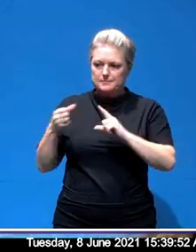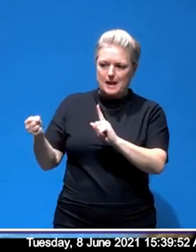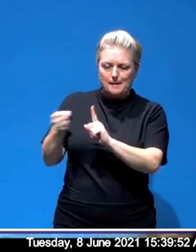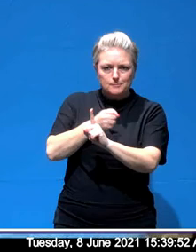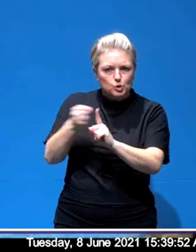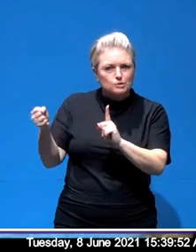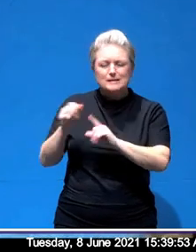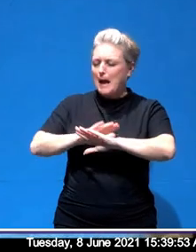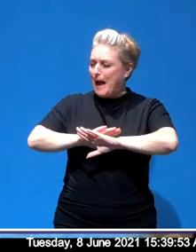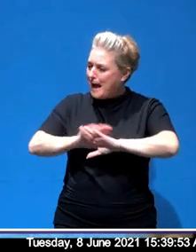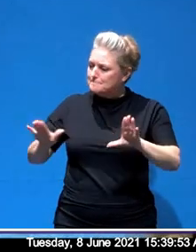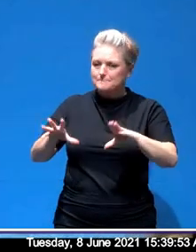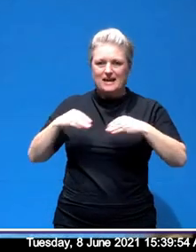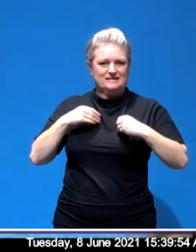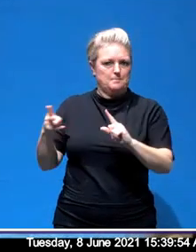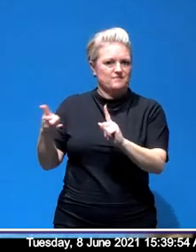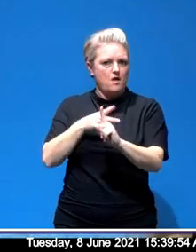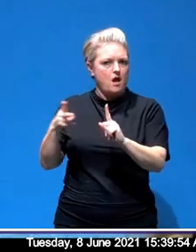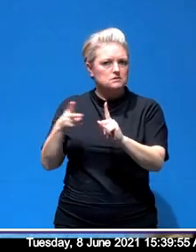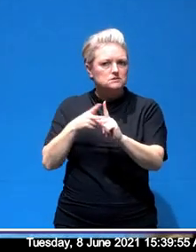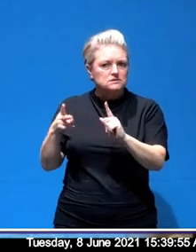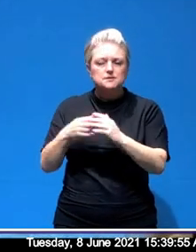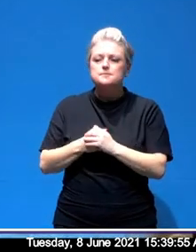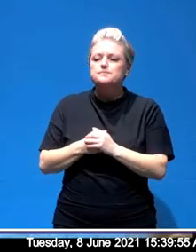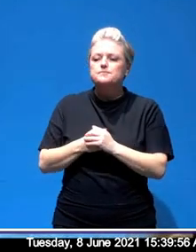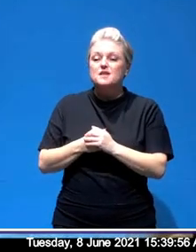Yes. There are 11 there.